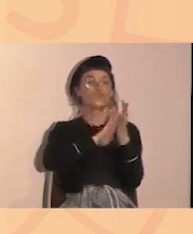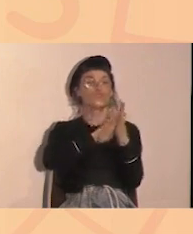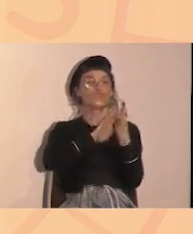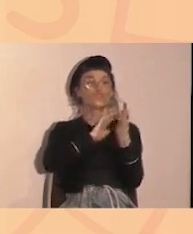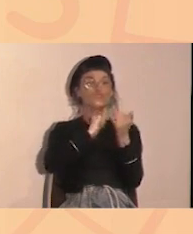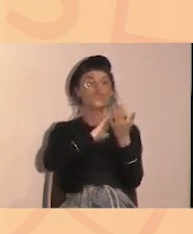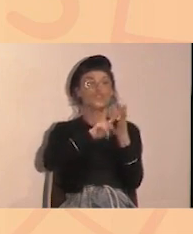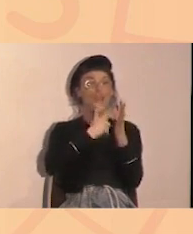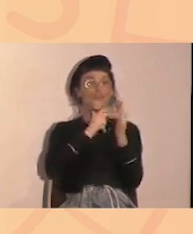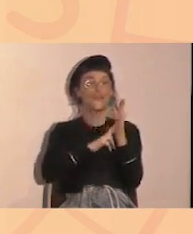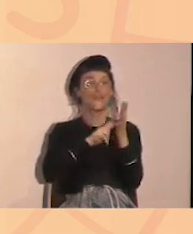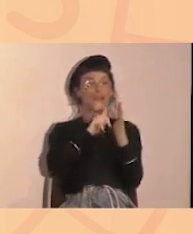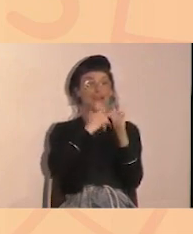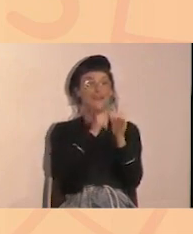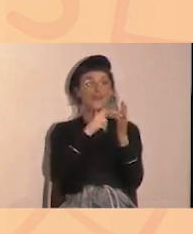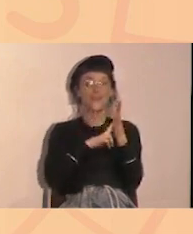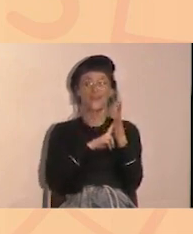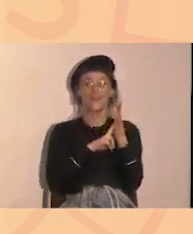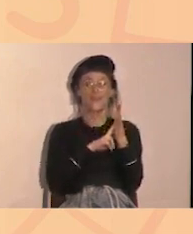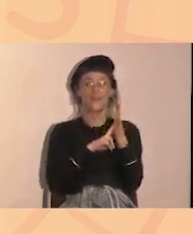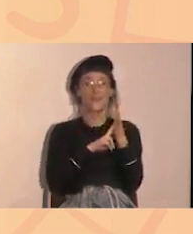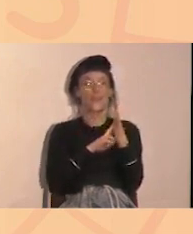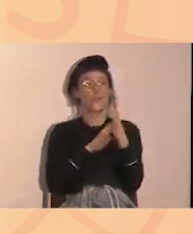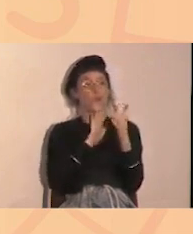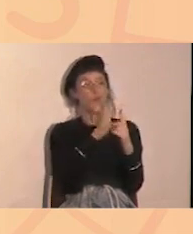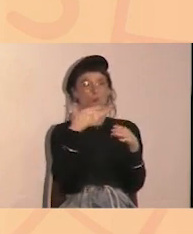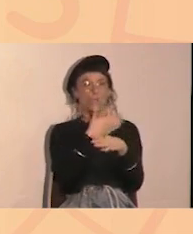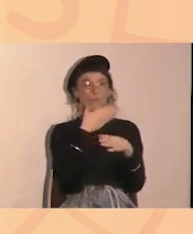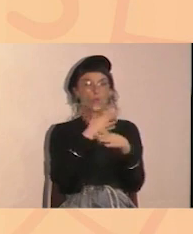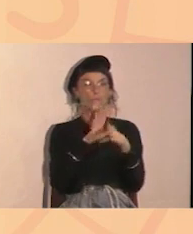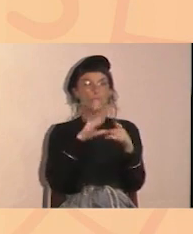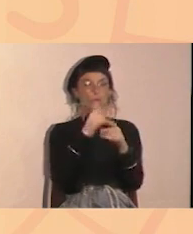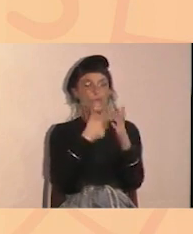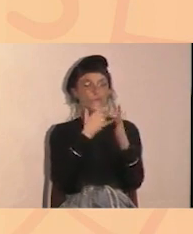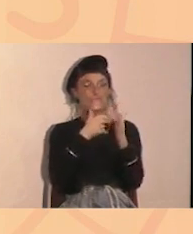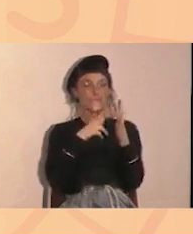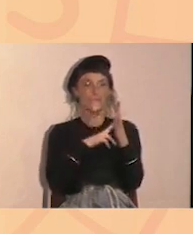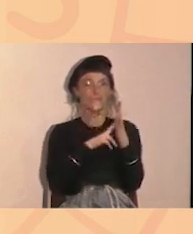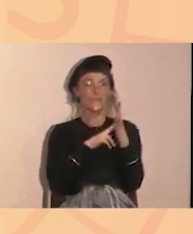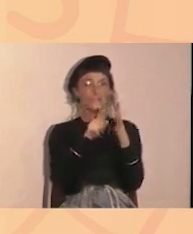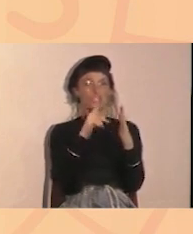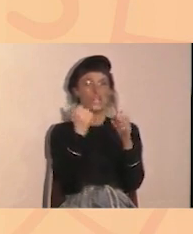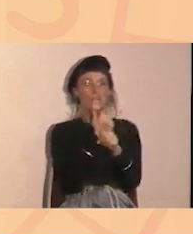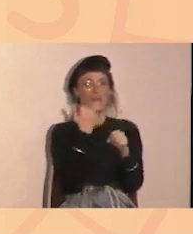So, Sharyn, again, this work is using Balga resin and she creates a paint in which to kind of